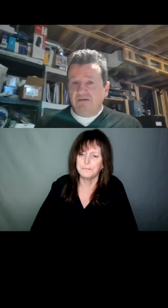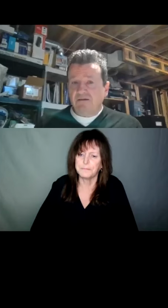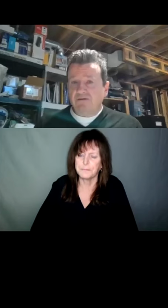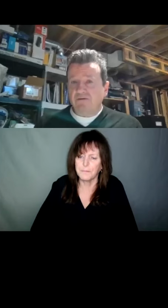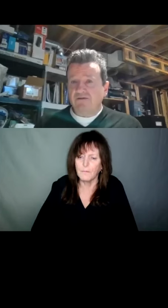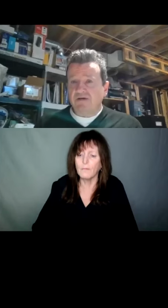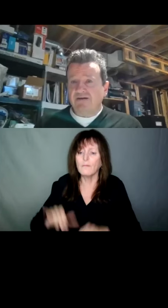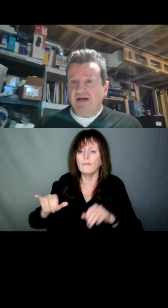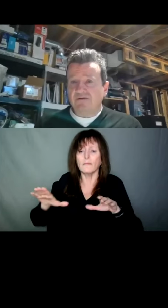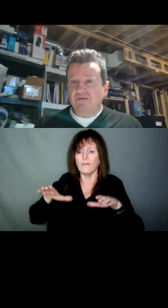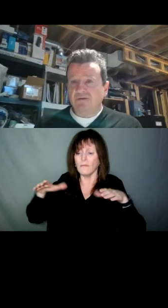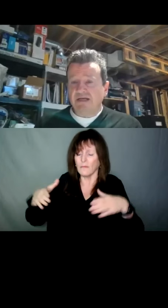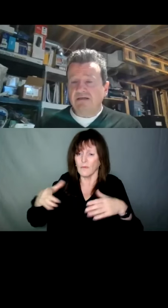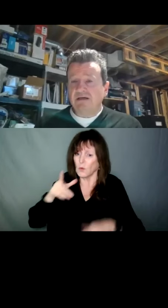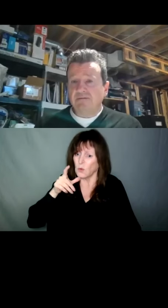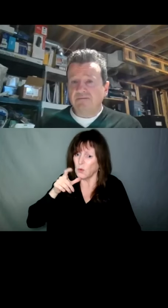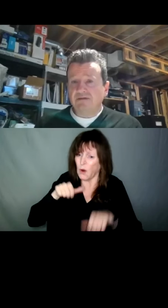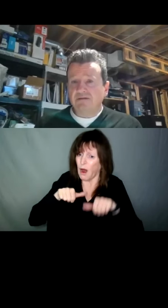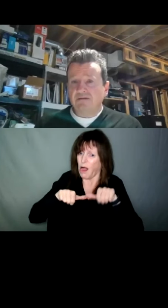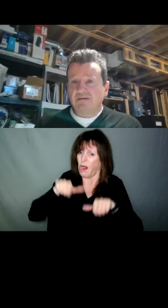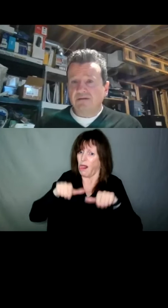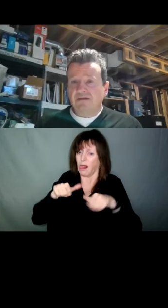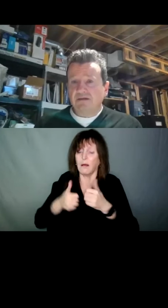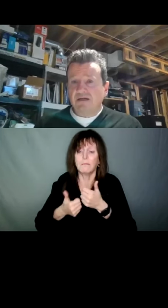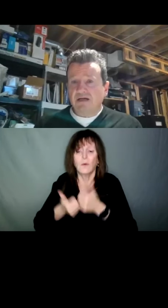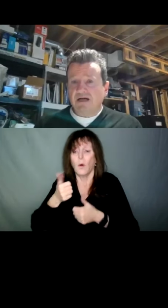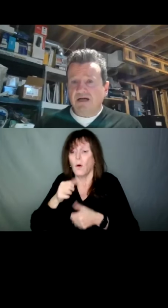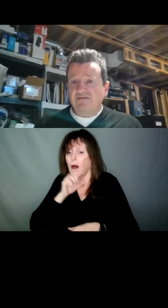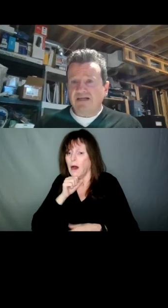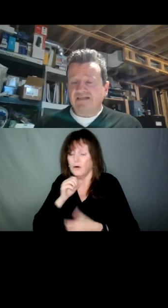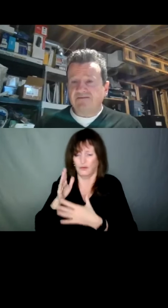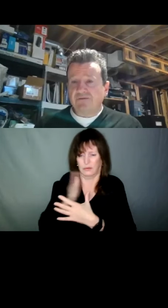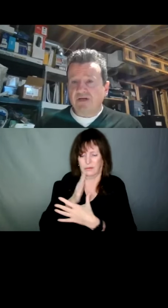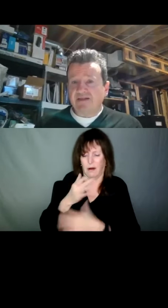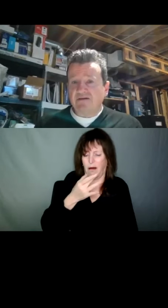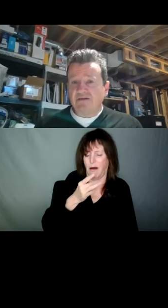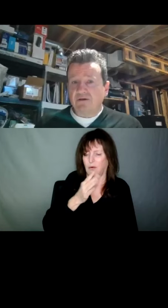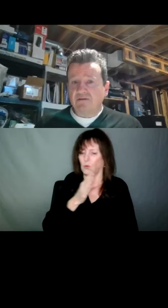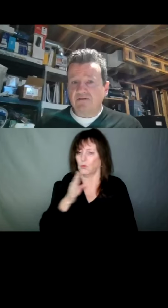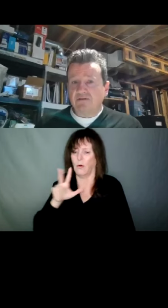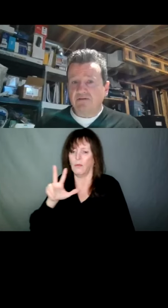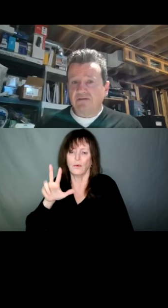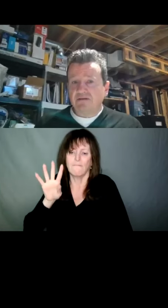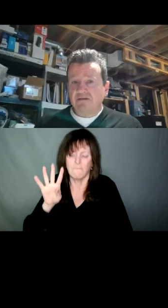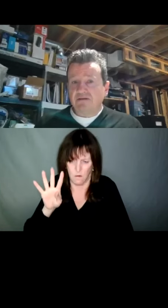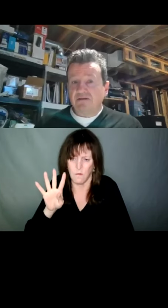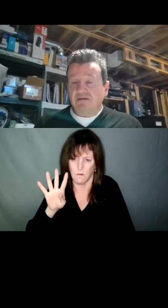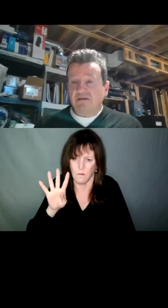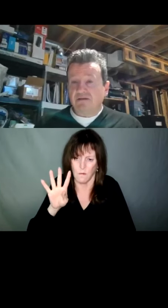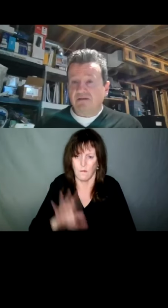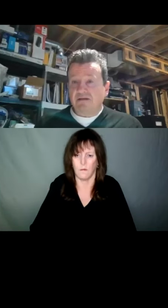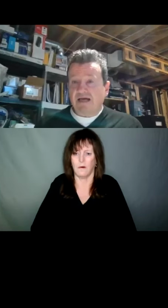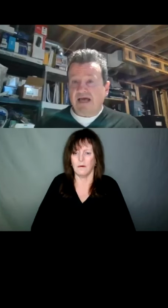The confidence age rate with the lower confidence is 18 to 34-year-olds . Those with a visible minority.